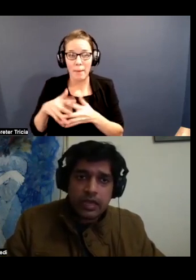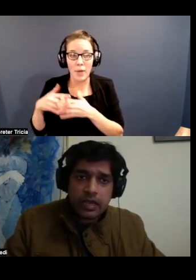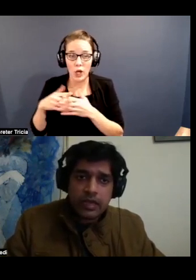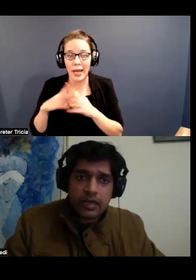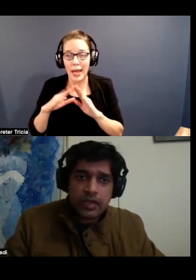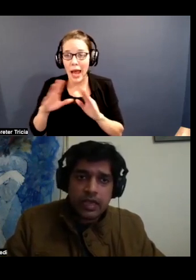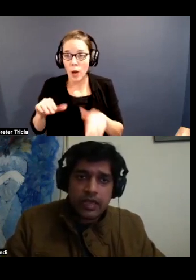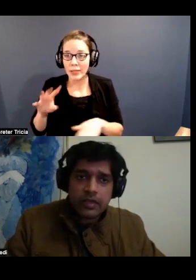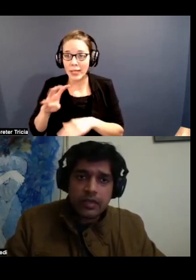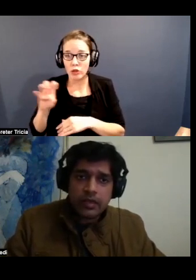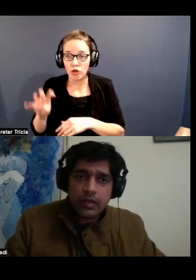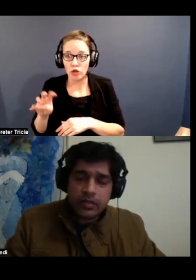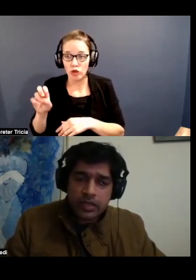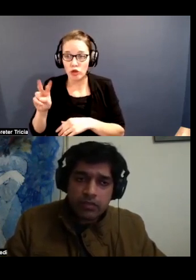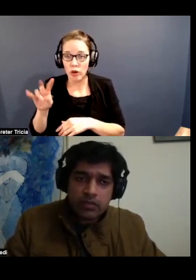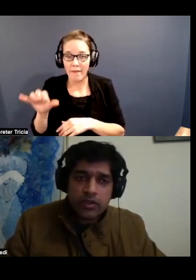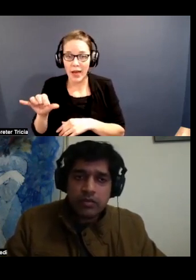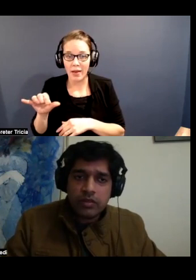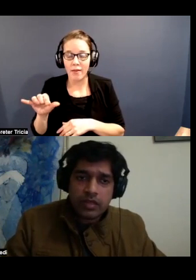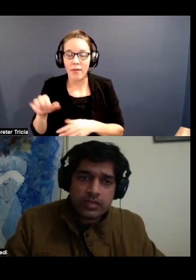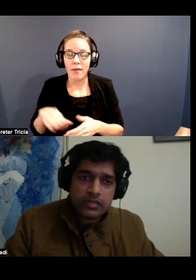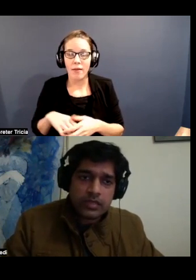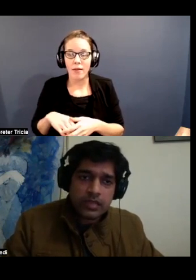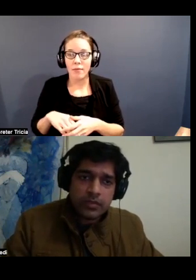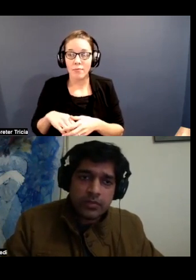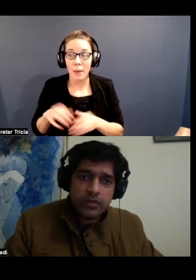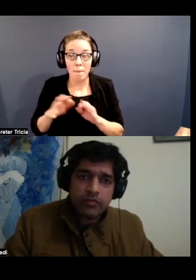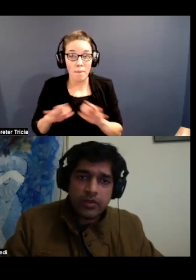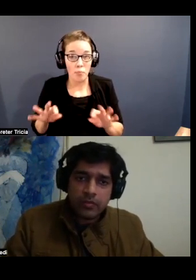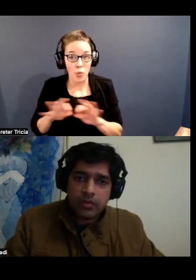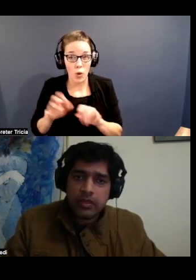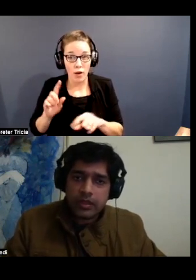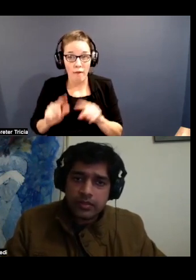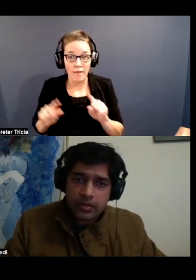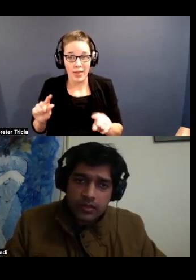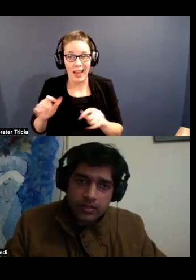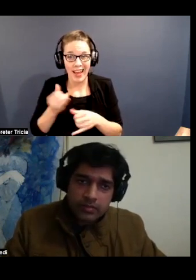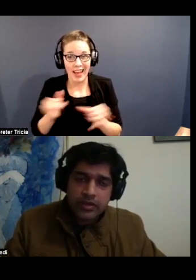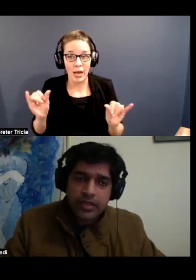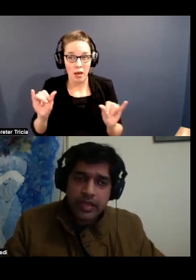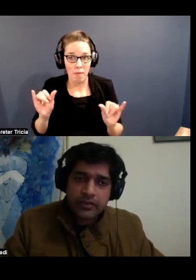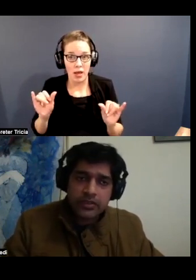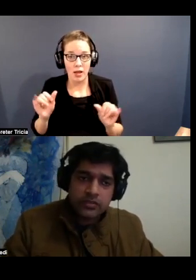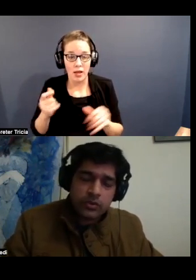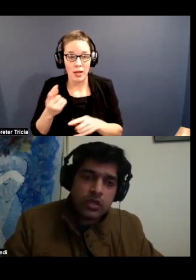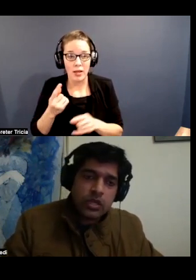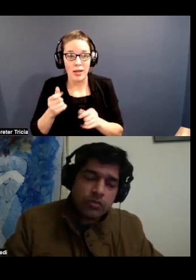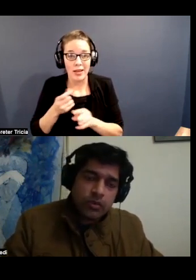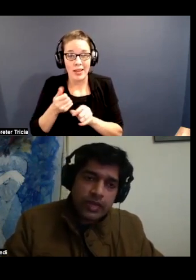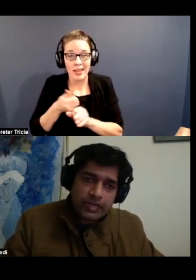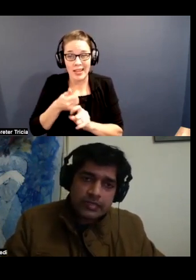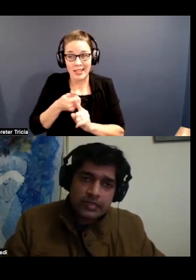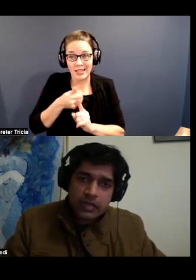And the key variable is the independent variable, that is the disability categories. So with LTSS households,